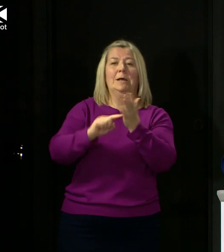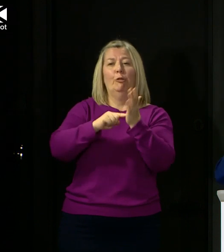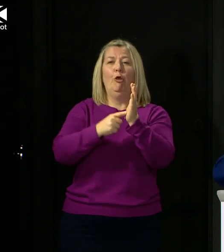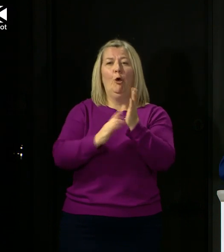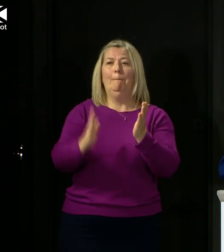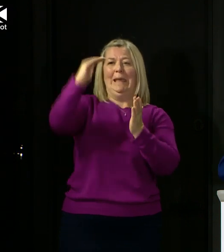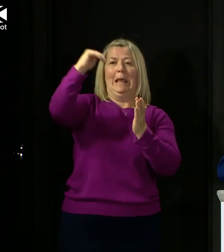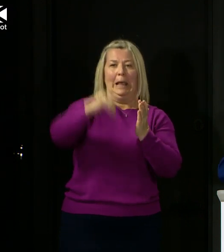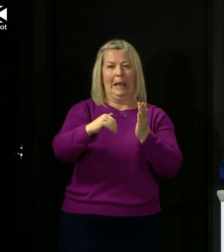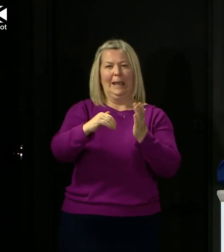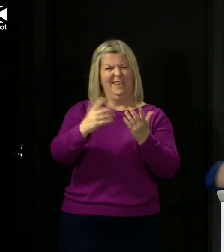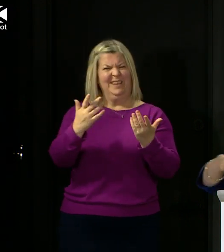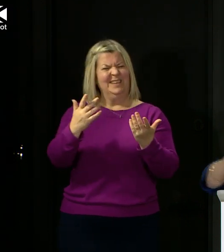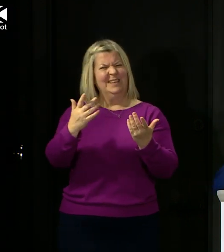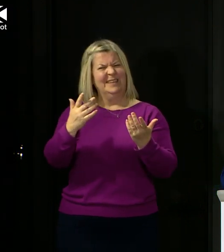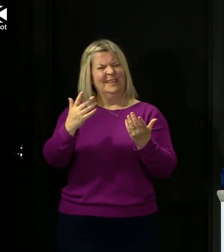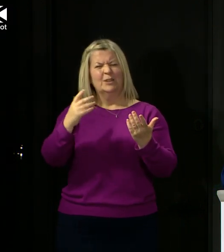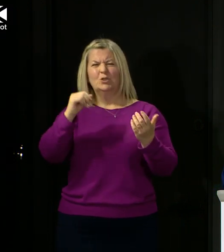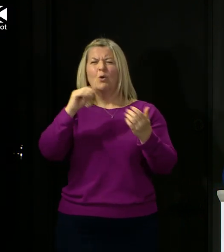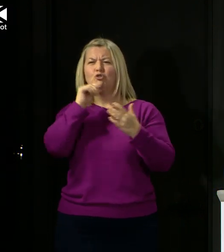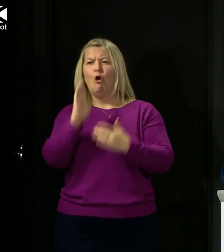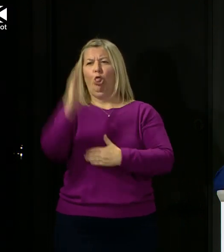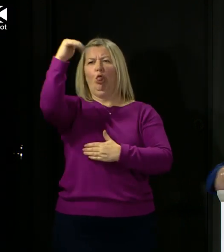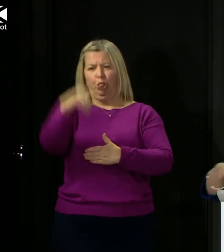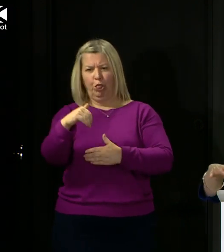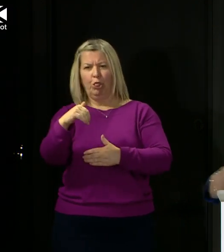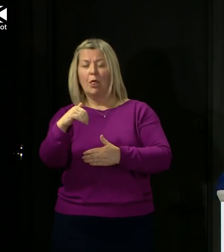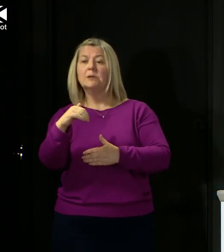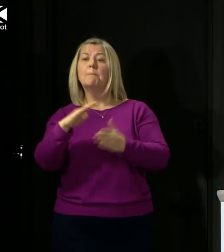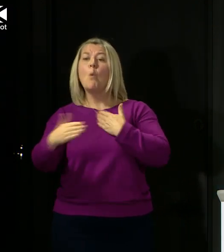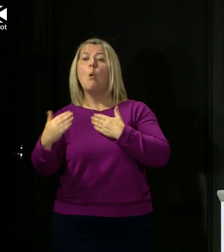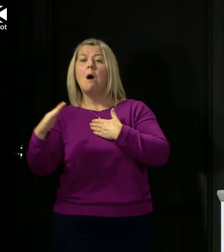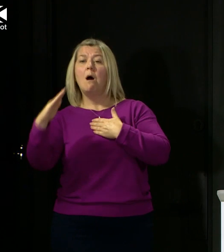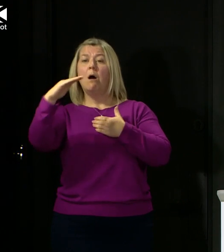peak, you have a flattening, so you might have a plateauing for a period of time, so